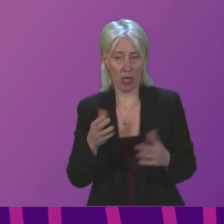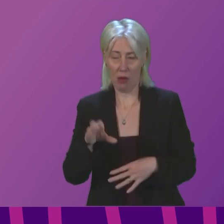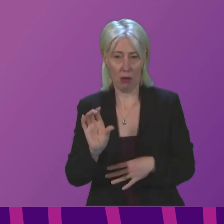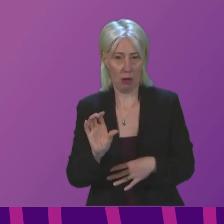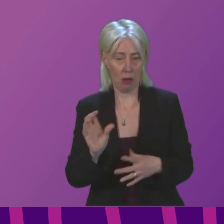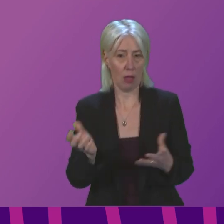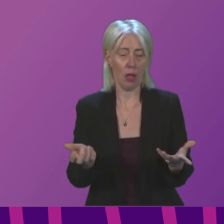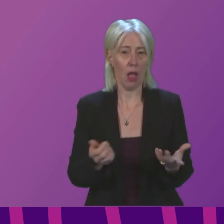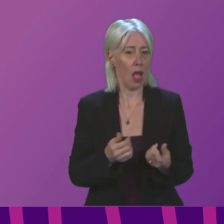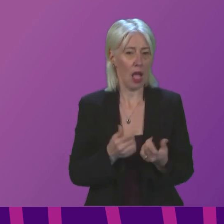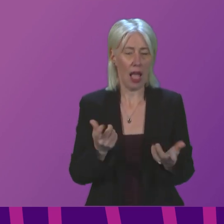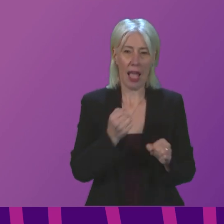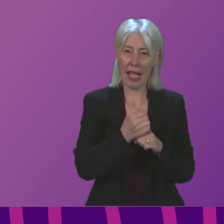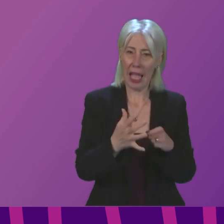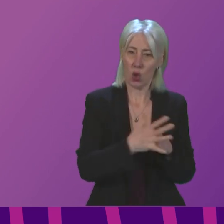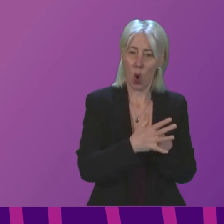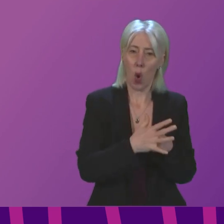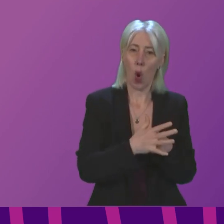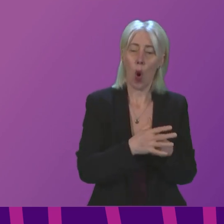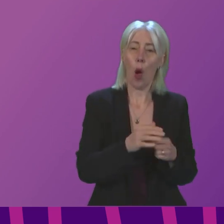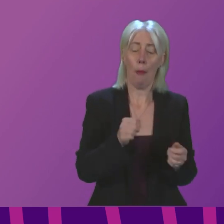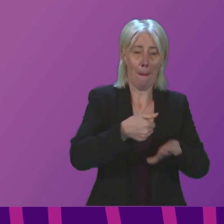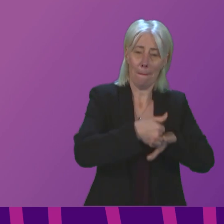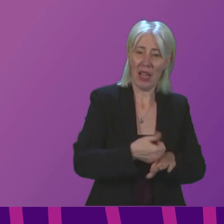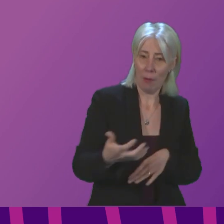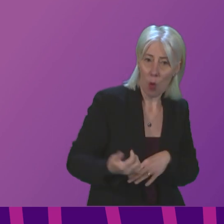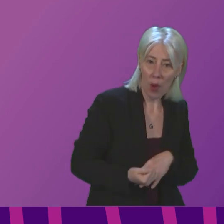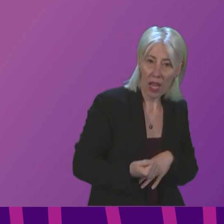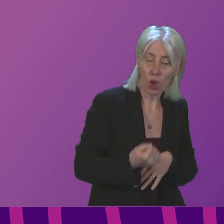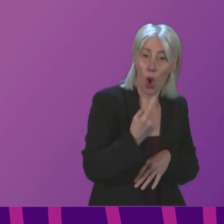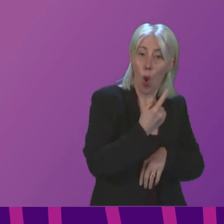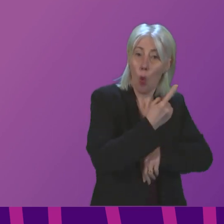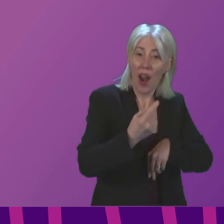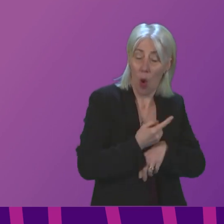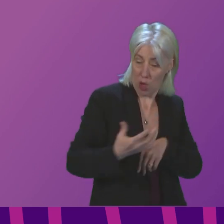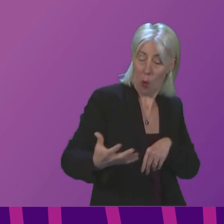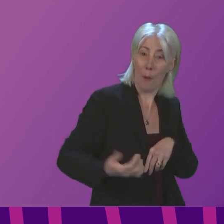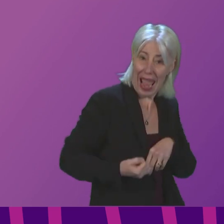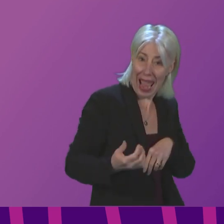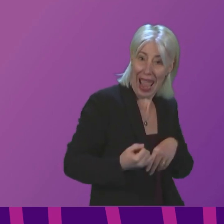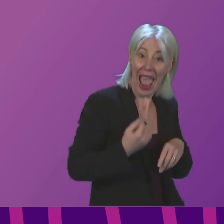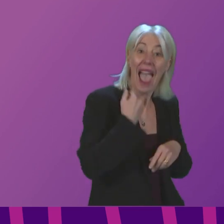Buses services. In Glasgow, on minimum wage, an hour’s pay each day is spent on getting to and from work.